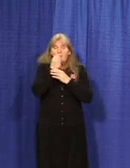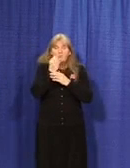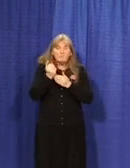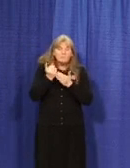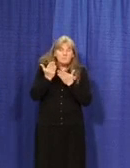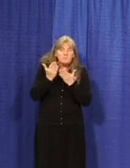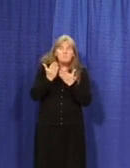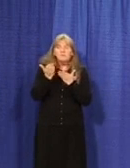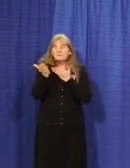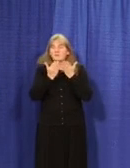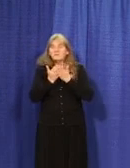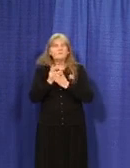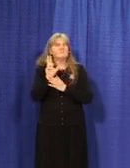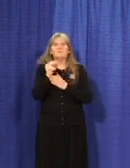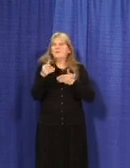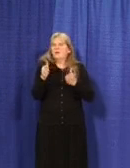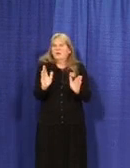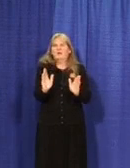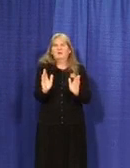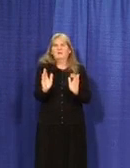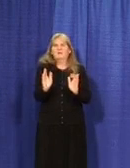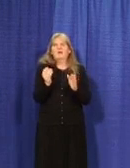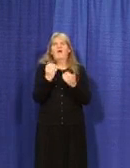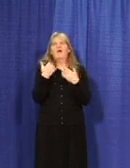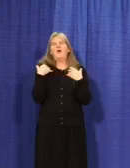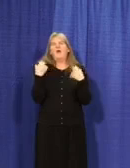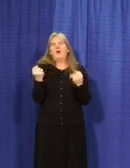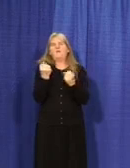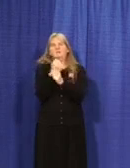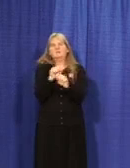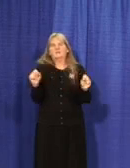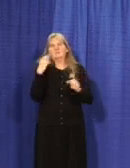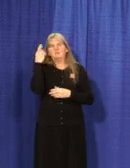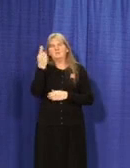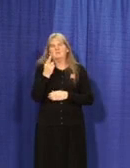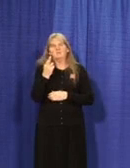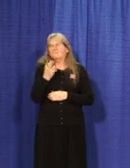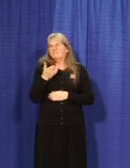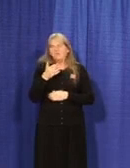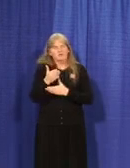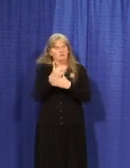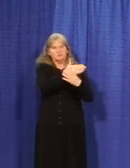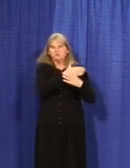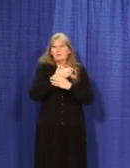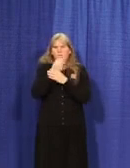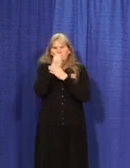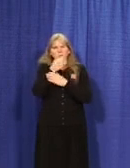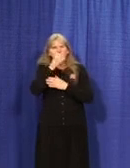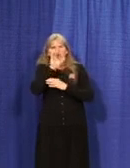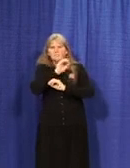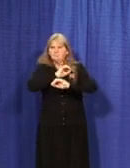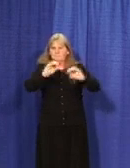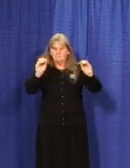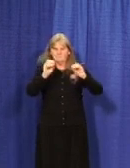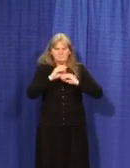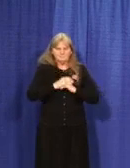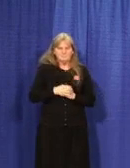and safety reasons. Please follow the guidelines, and limit the numbers to the same as any other gatherings for